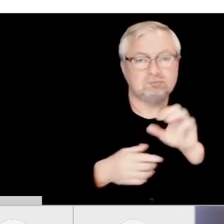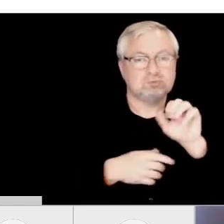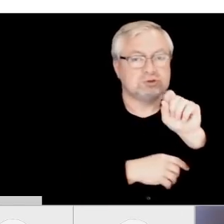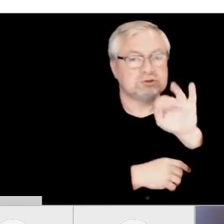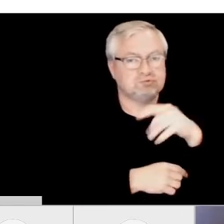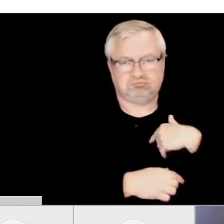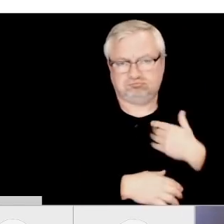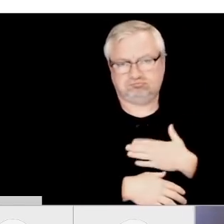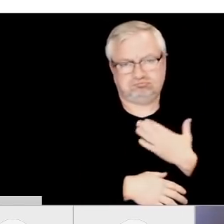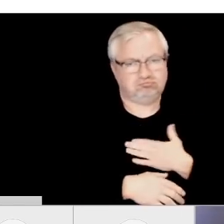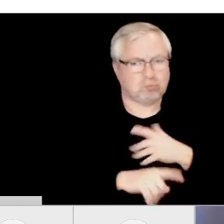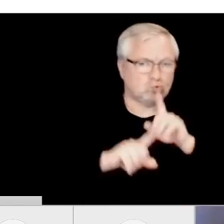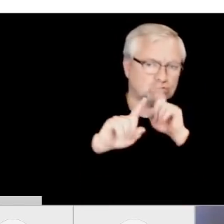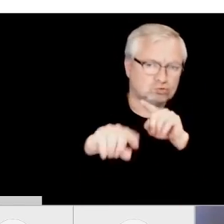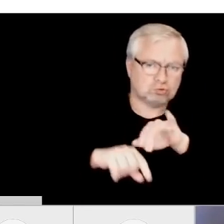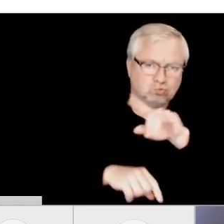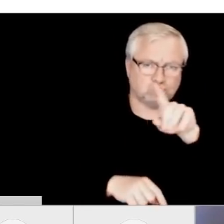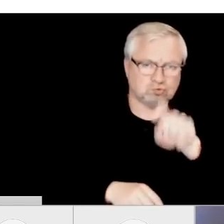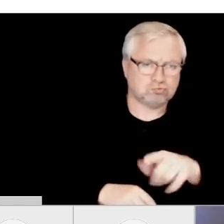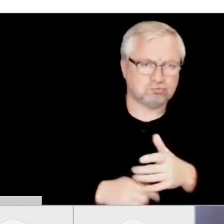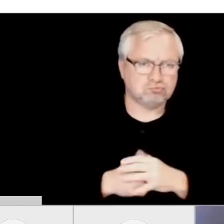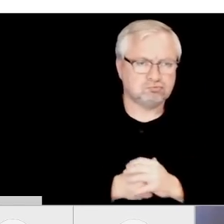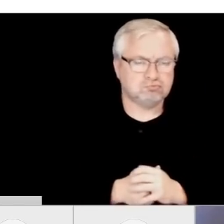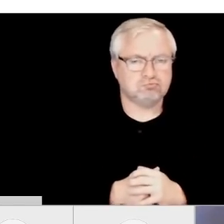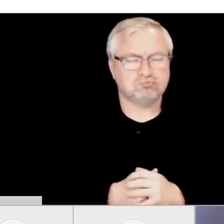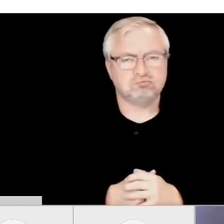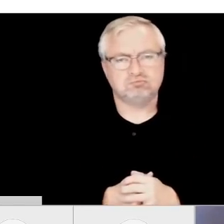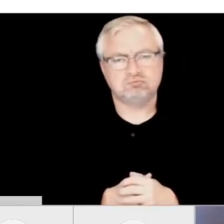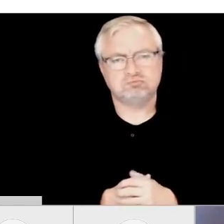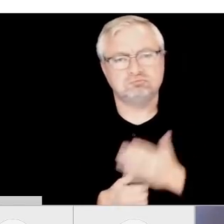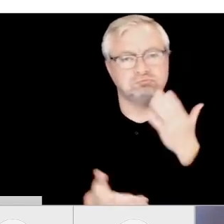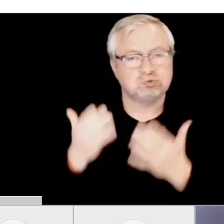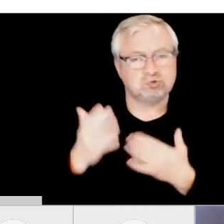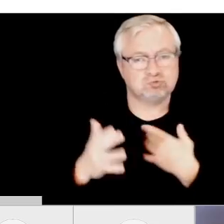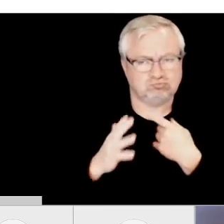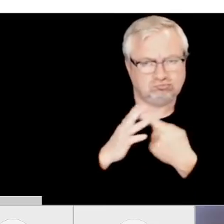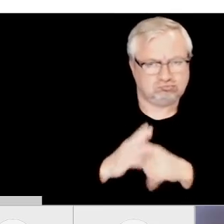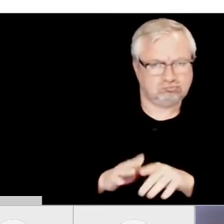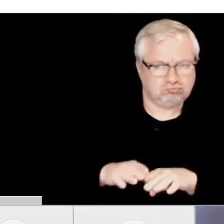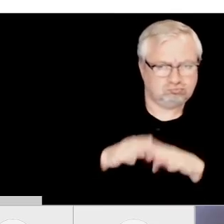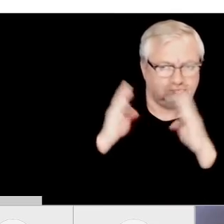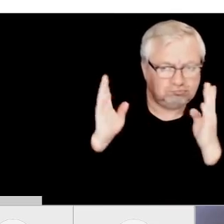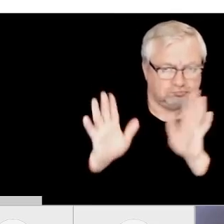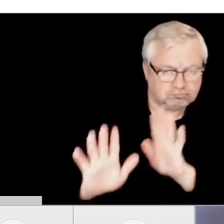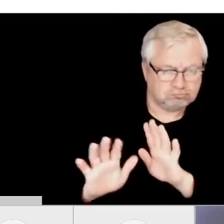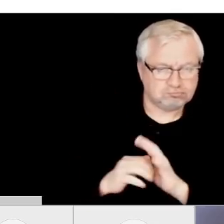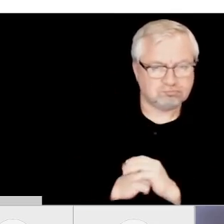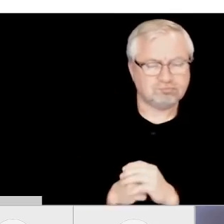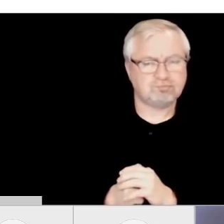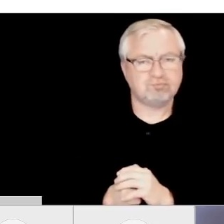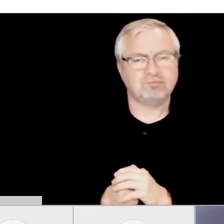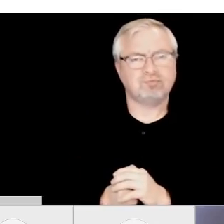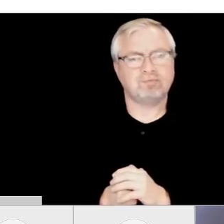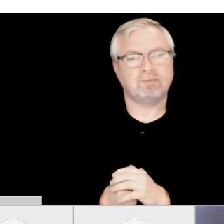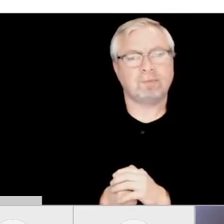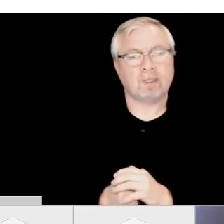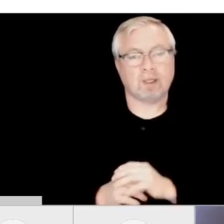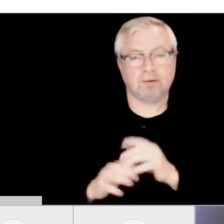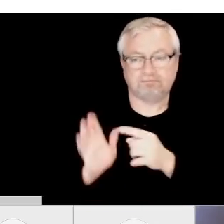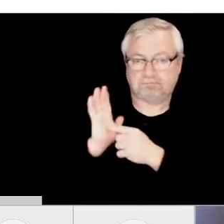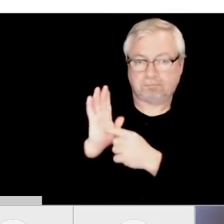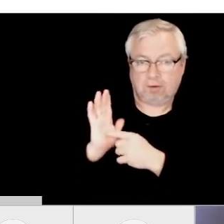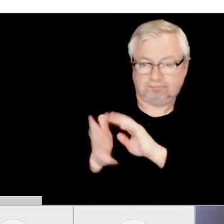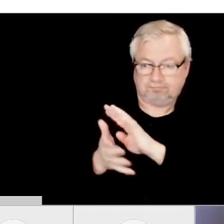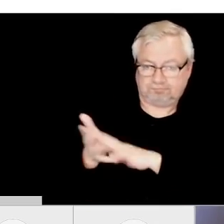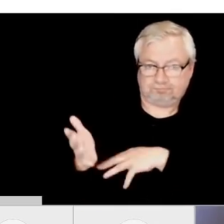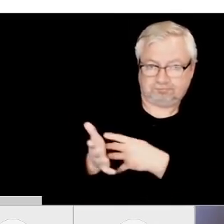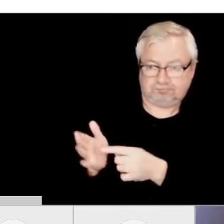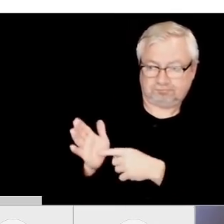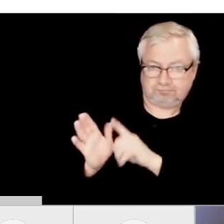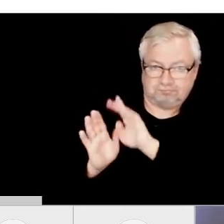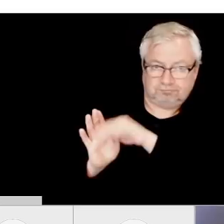But I will maybe begin by saying the model consists -- so what's the whole